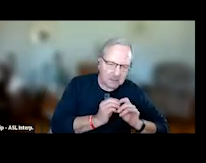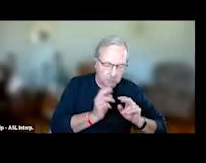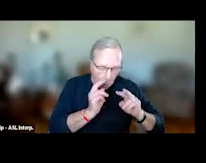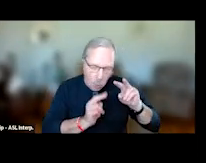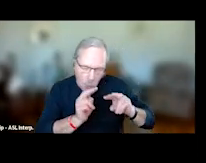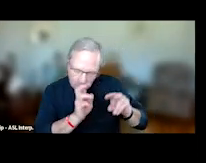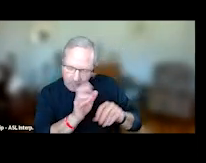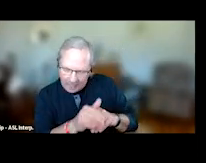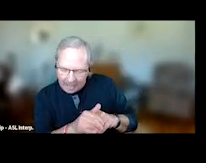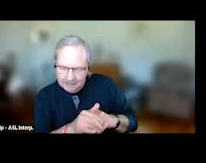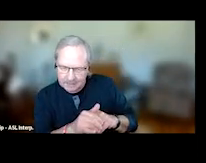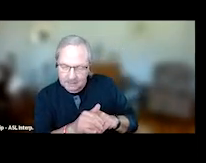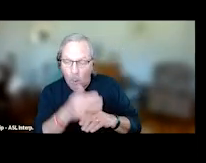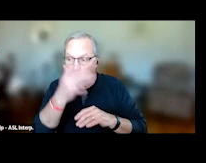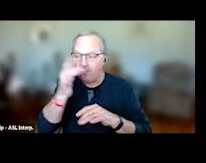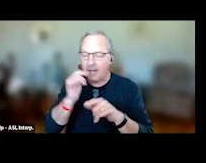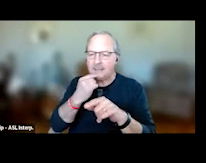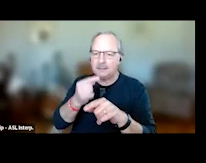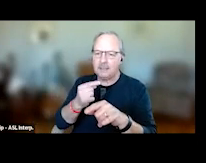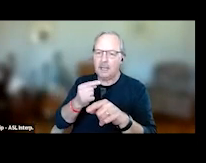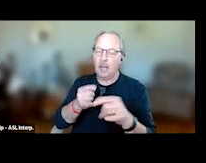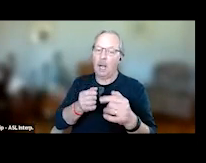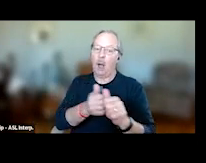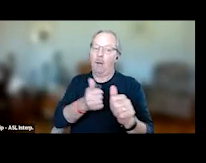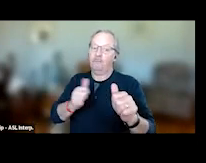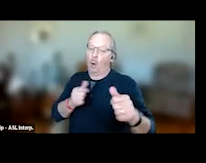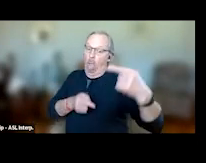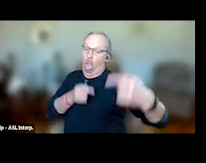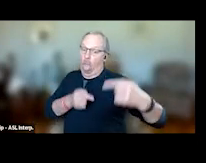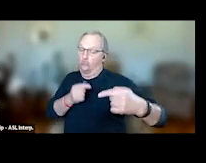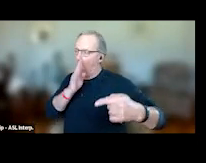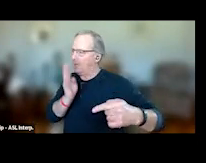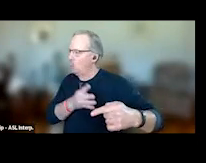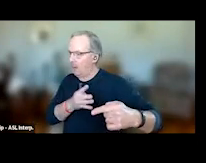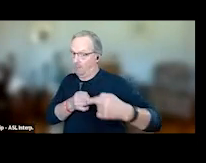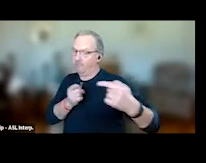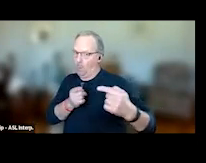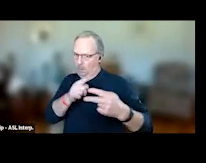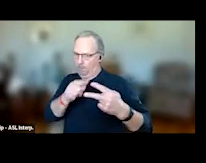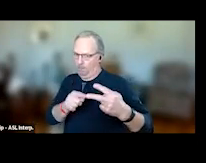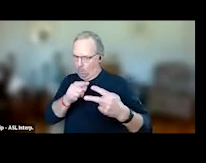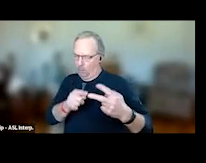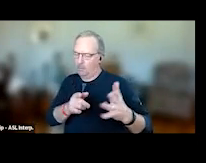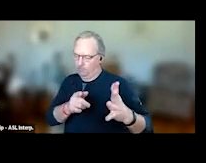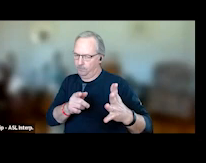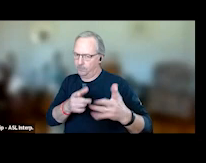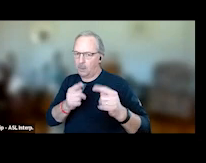I forgot to mention avoid arguing and ignoring, that was really important. Try to avoid arguing with patients.